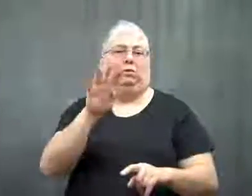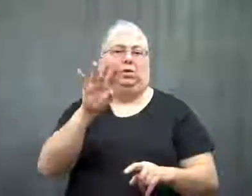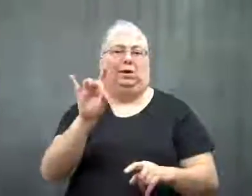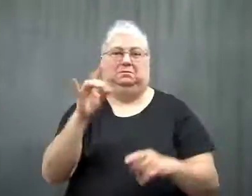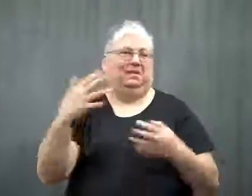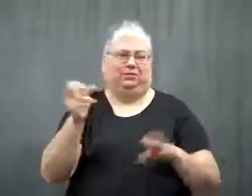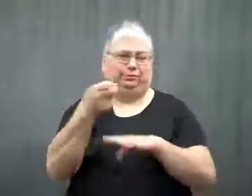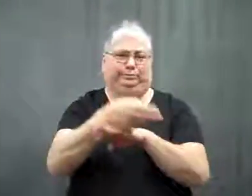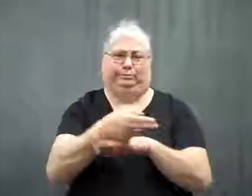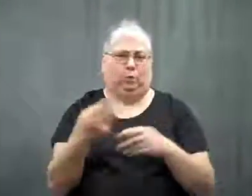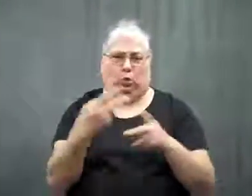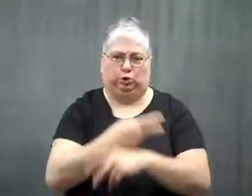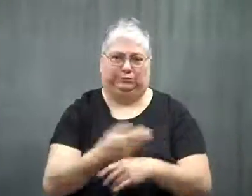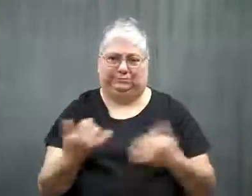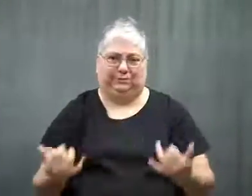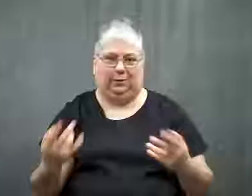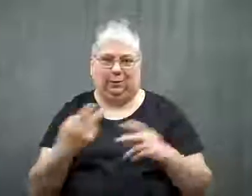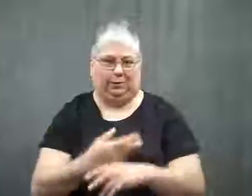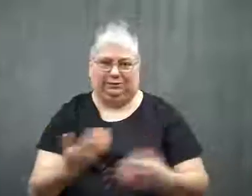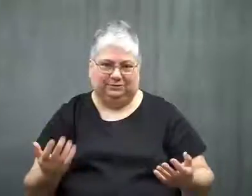there were 148 tornadoes. That record has also been broken now.